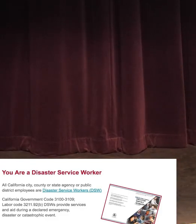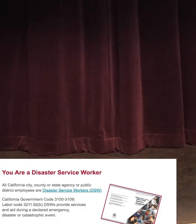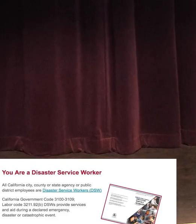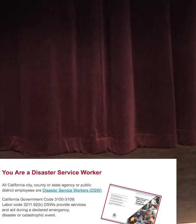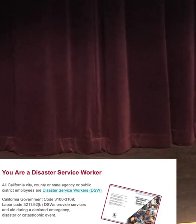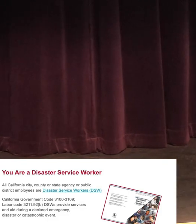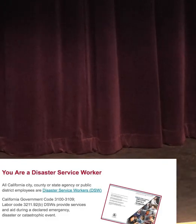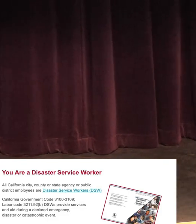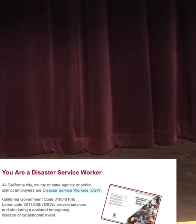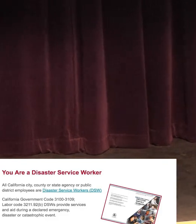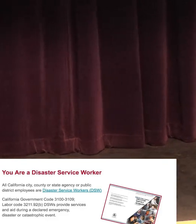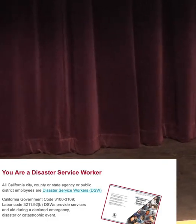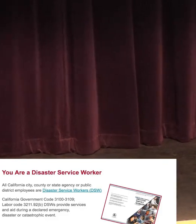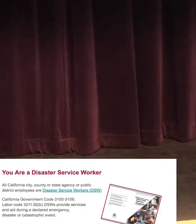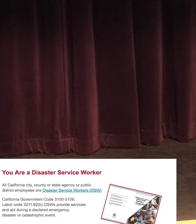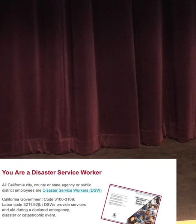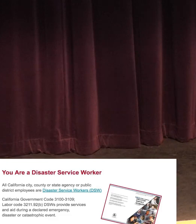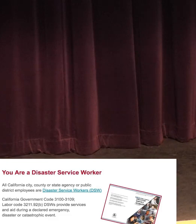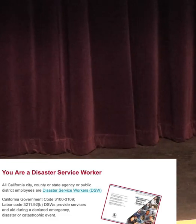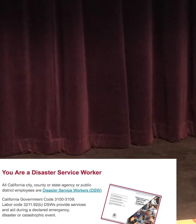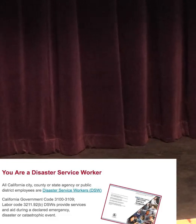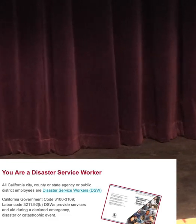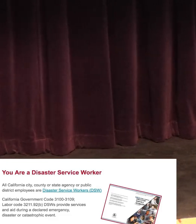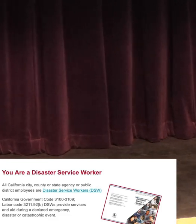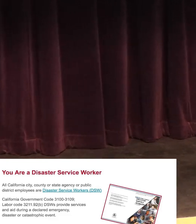give you that okay to leave or to stay on campus to lend support.